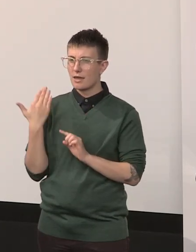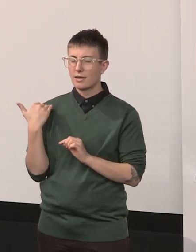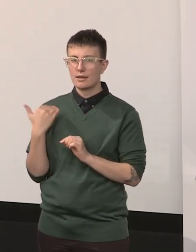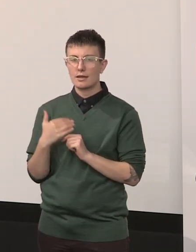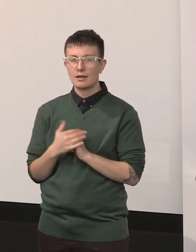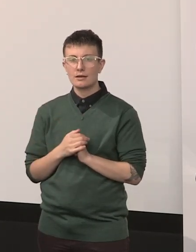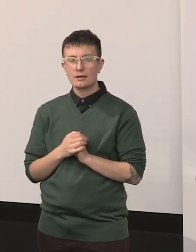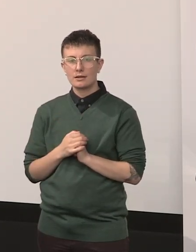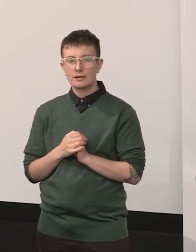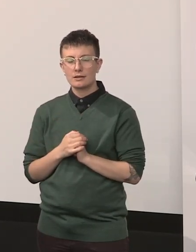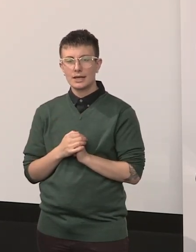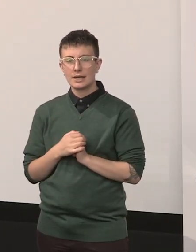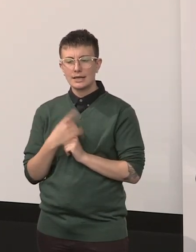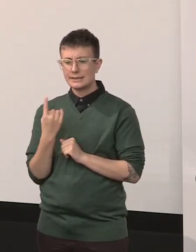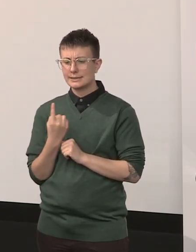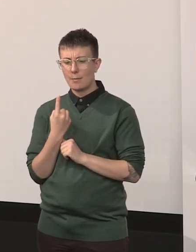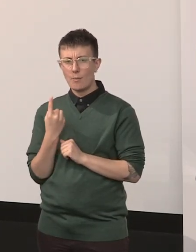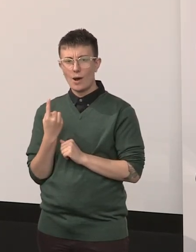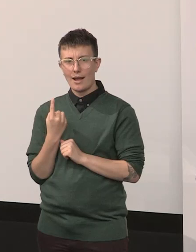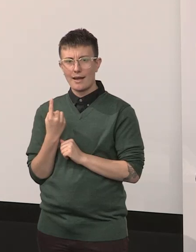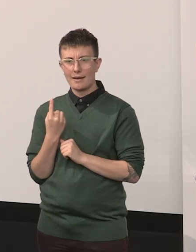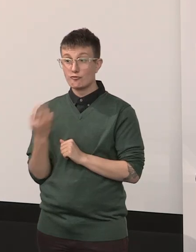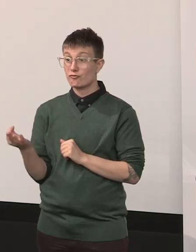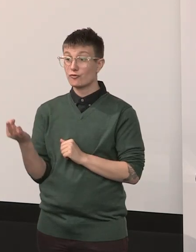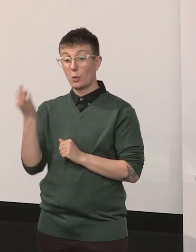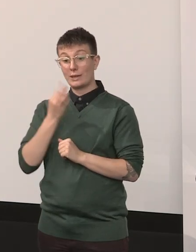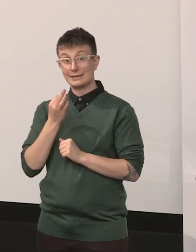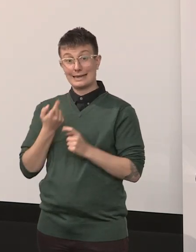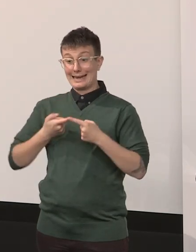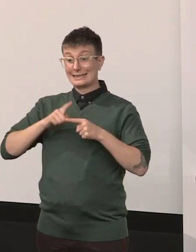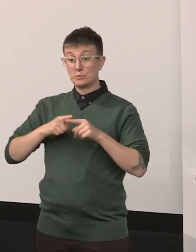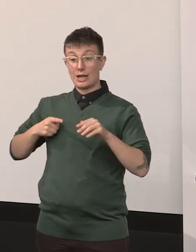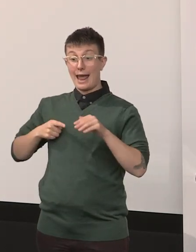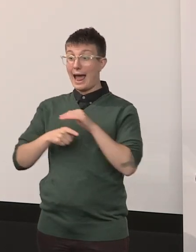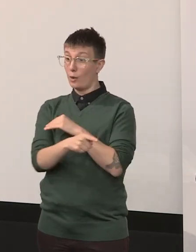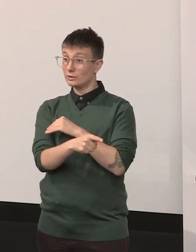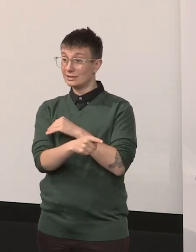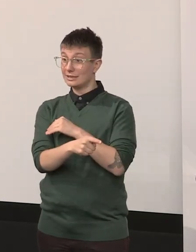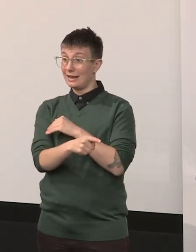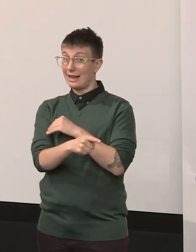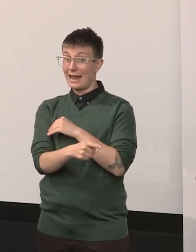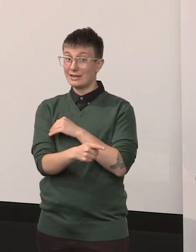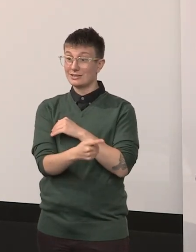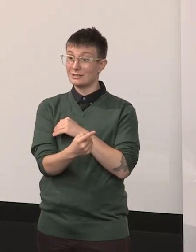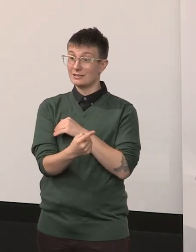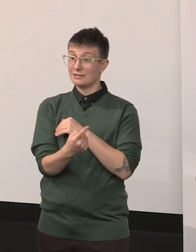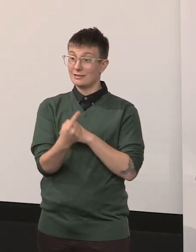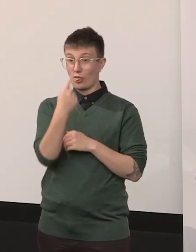On Monday, I think you're aware of this case, someone who was given an